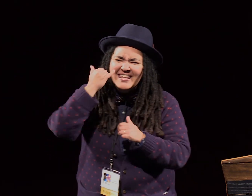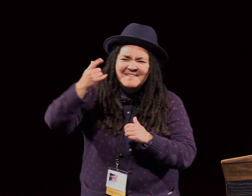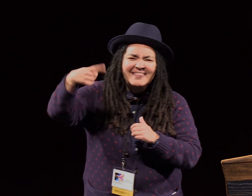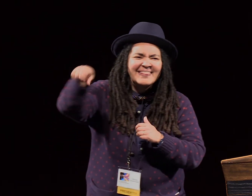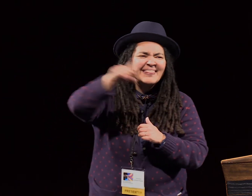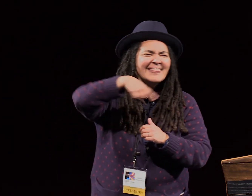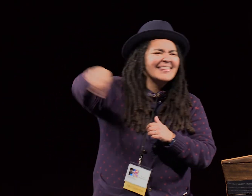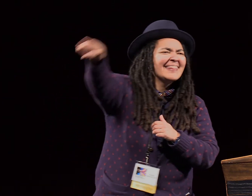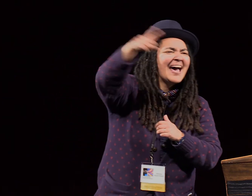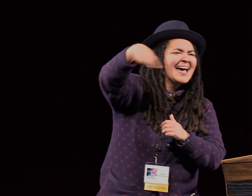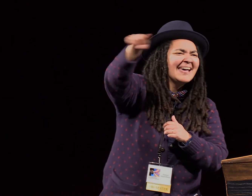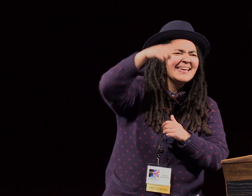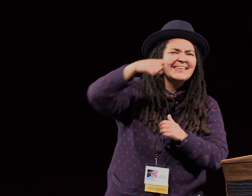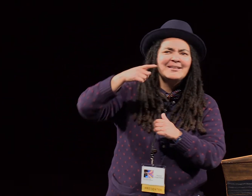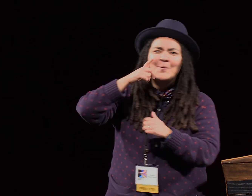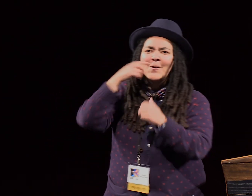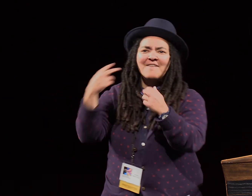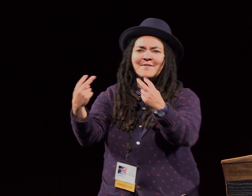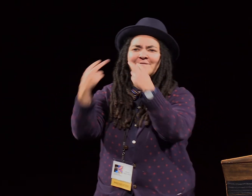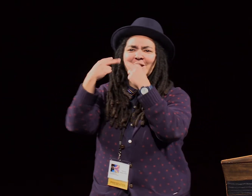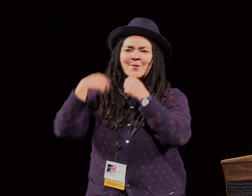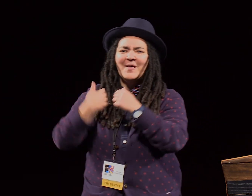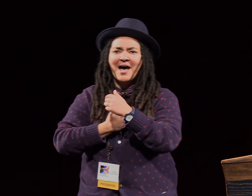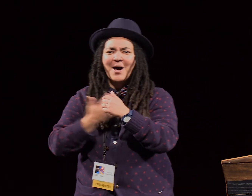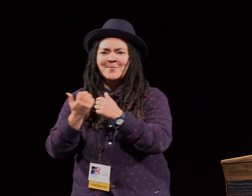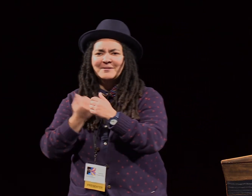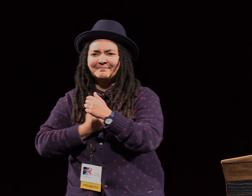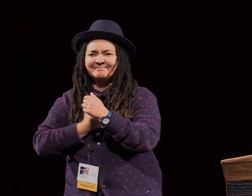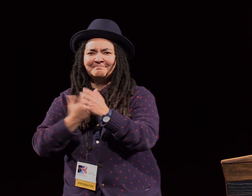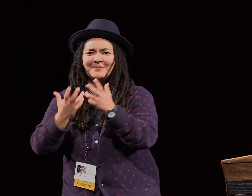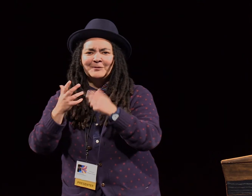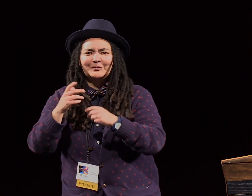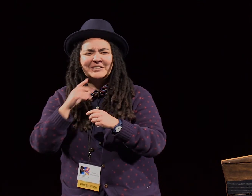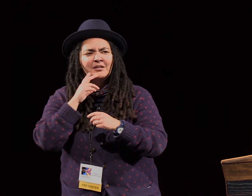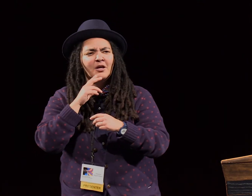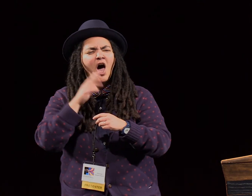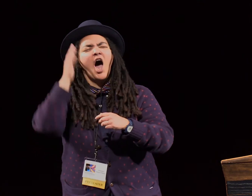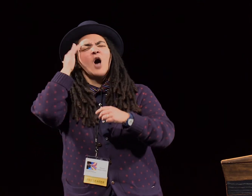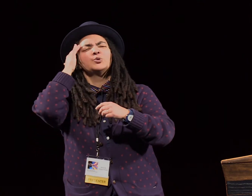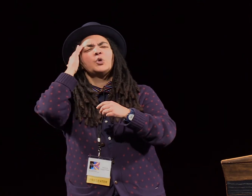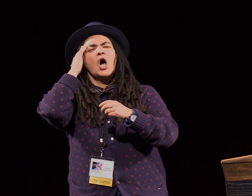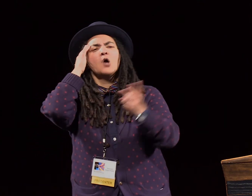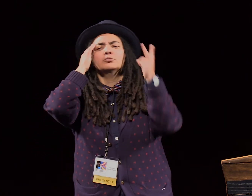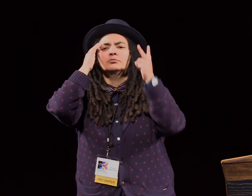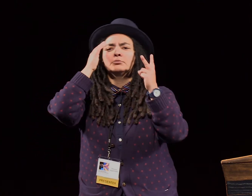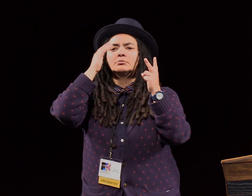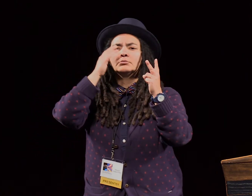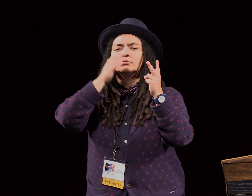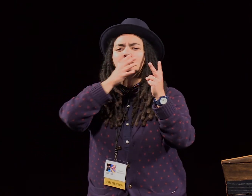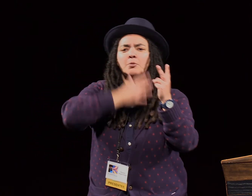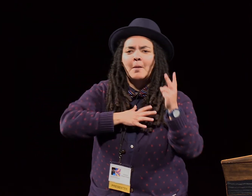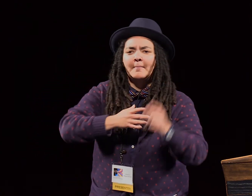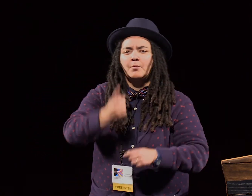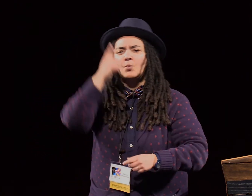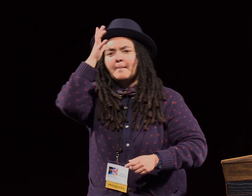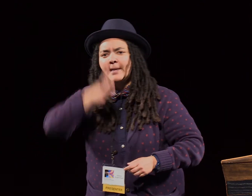But then we got thinking, what if people that watch our poem reference it as "Oh, yeah, you know, the one